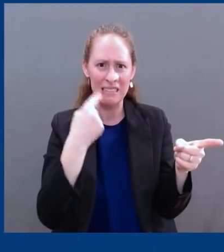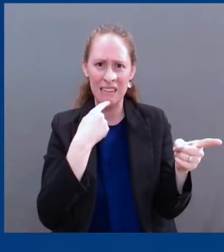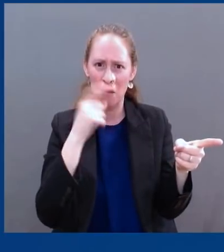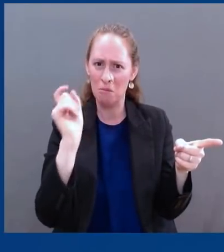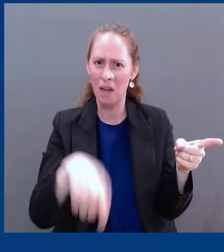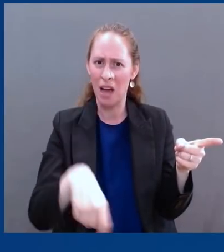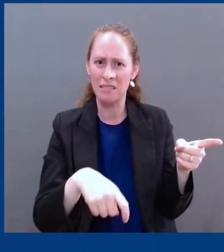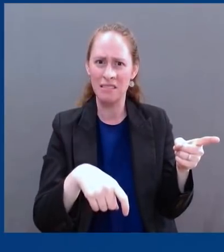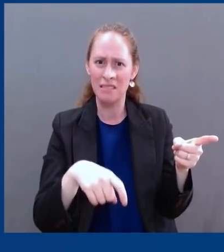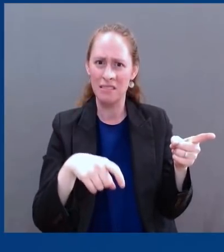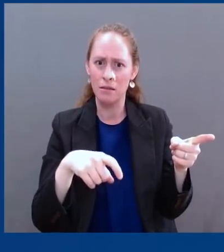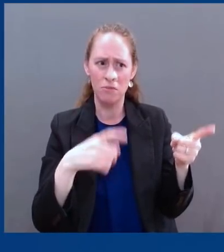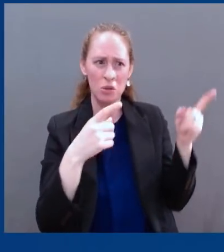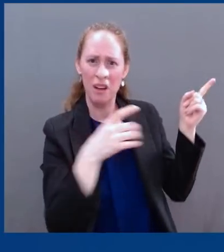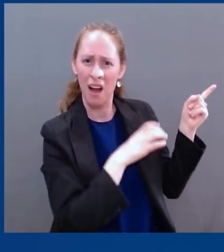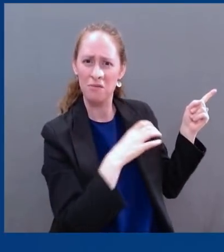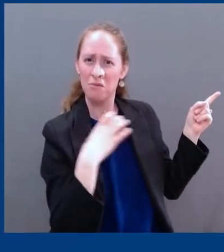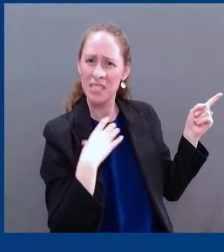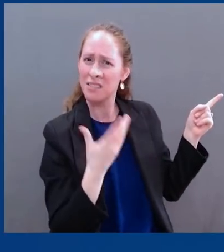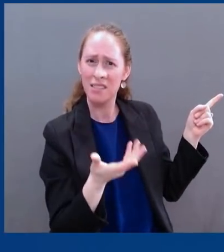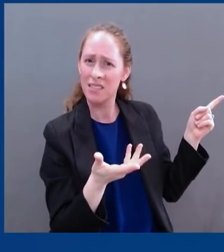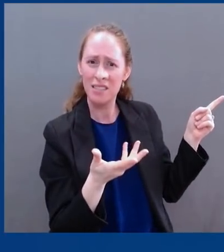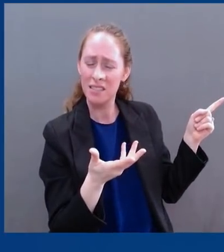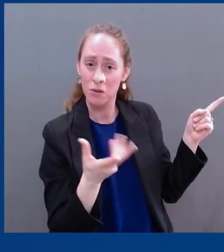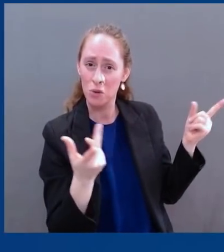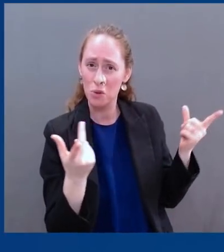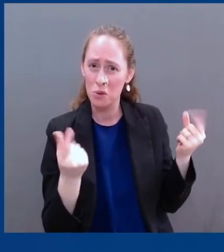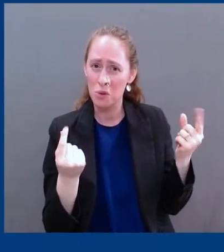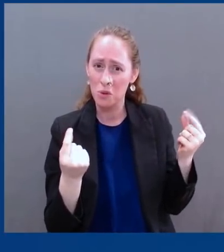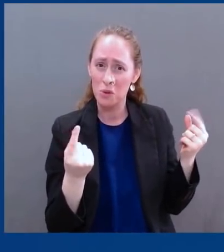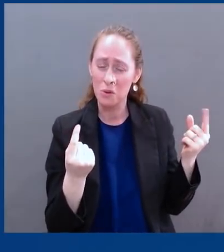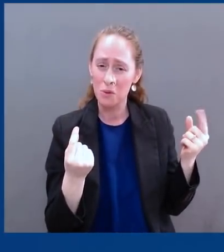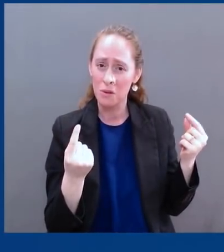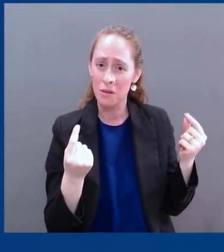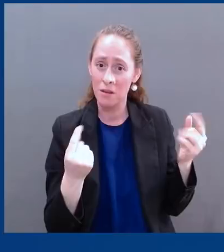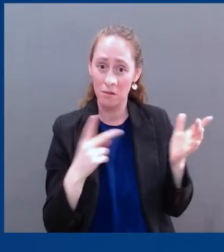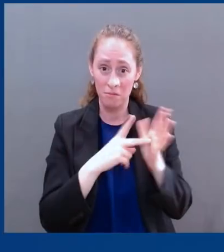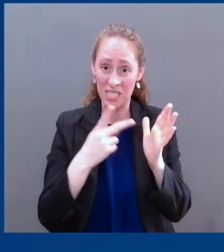And will there be vaccine supply for Americans who haven't necessarily had a first, second,